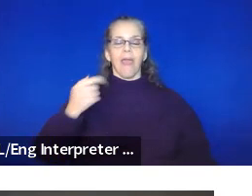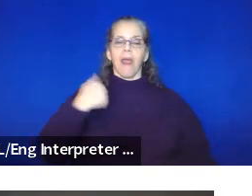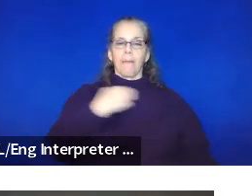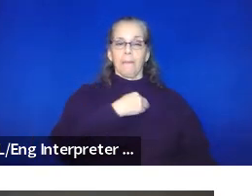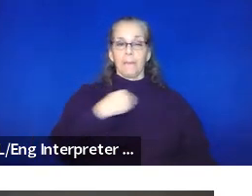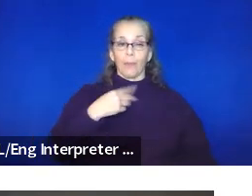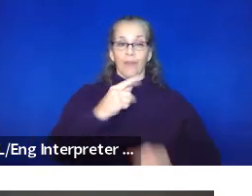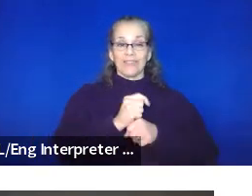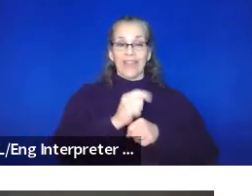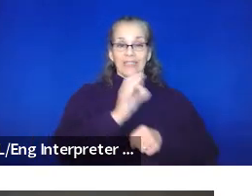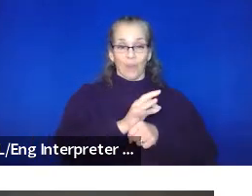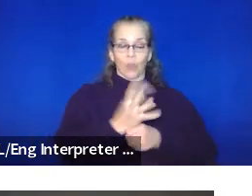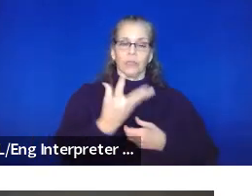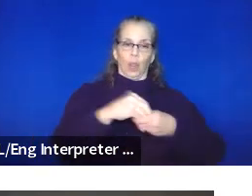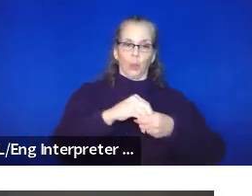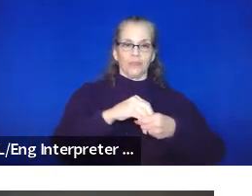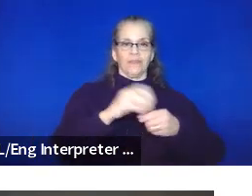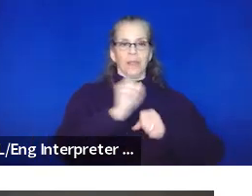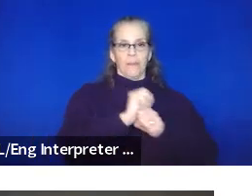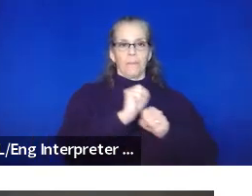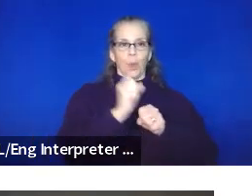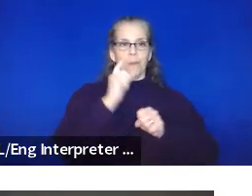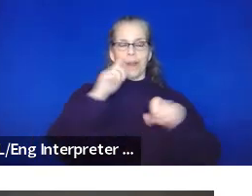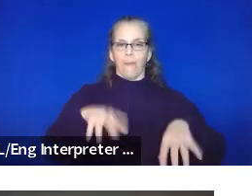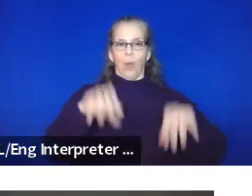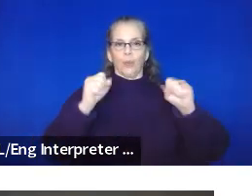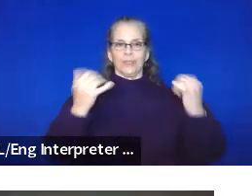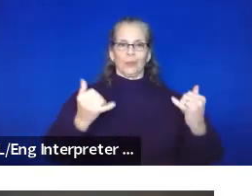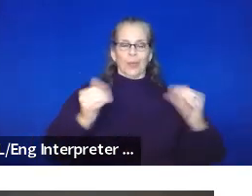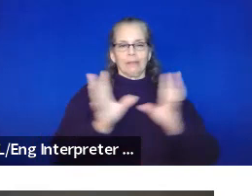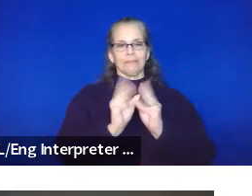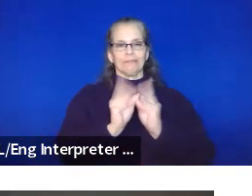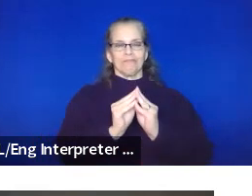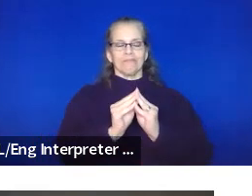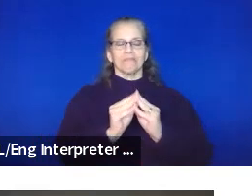employment which is hosting today's webinar. Our goal as a task force is to help people